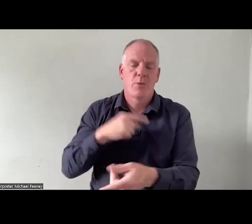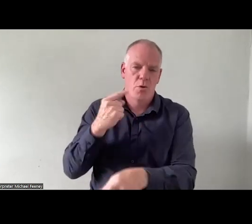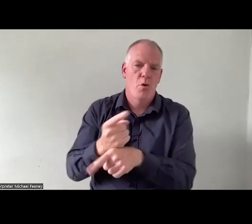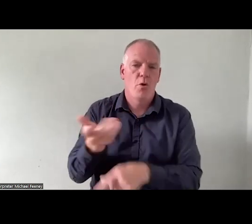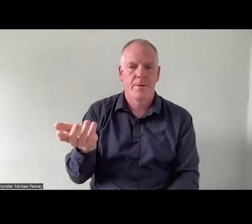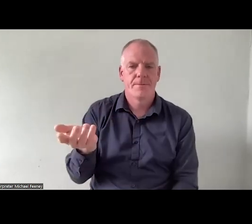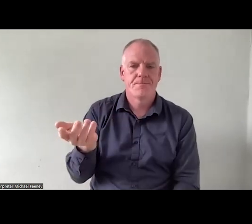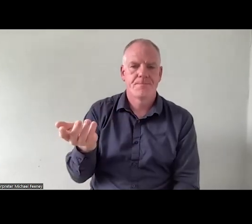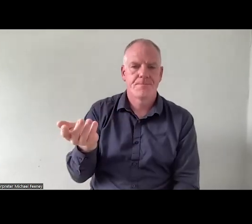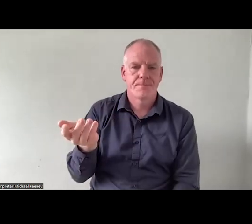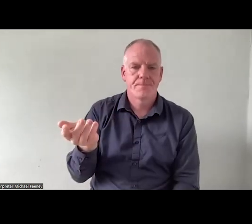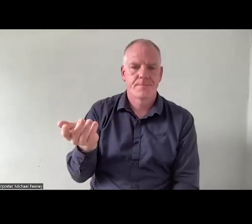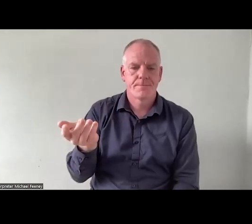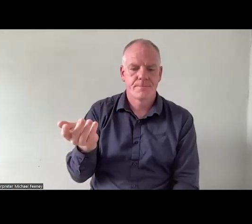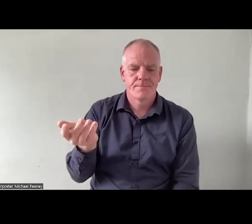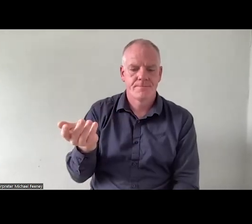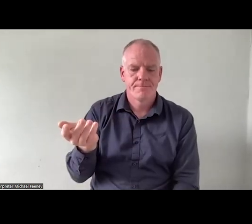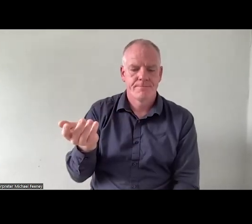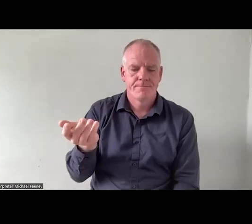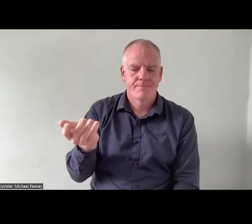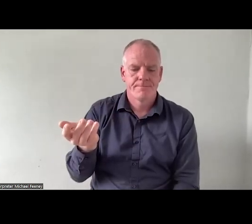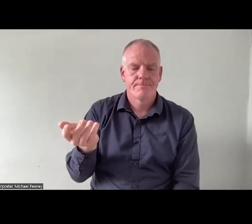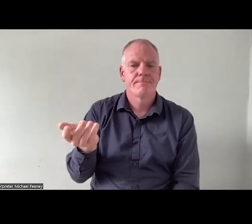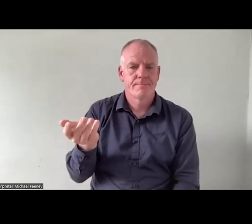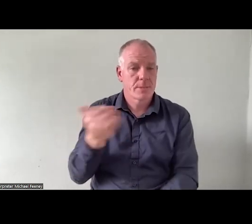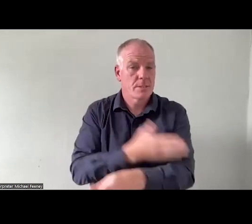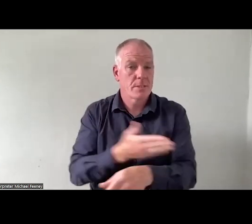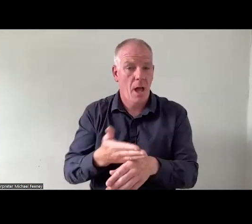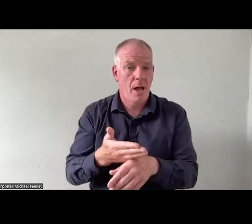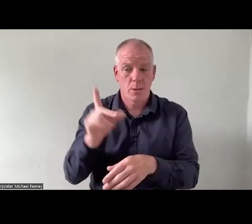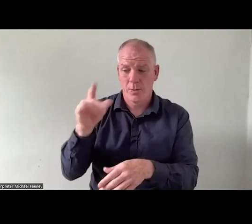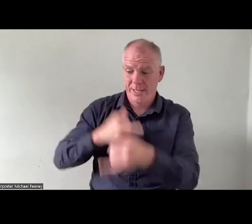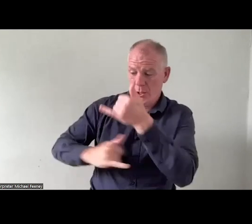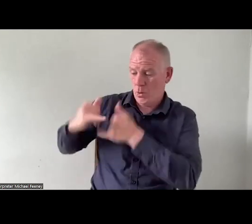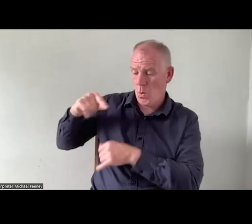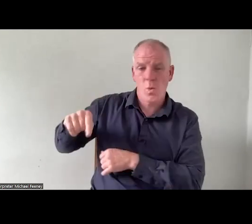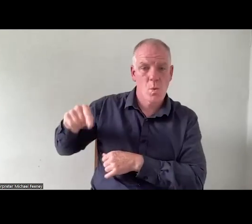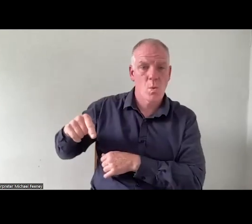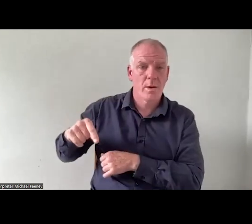but certainly when we started 20 years ago, we had a trained captioner